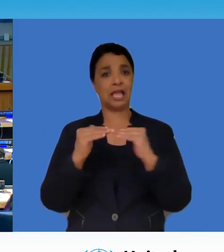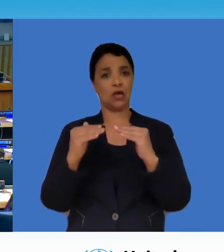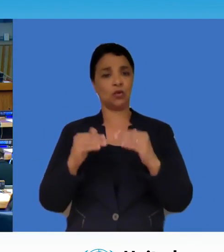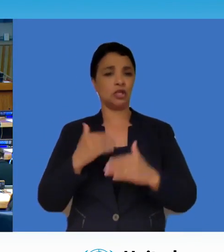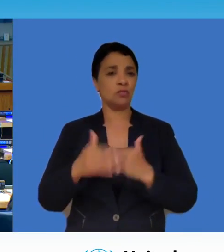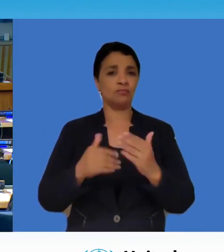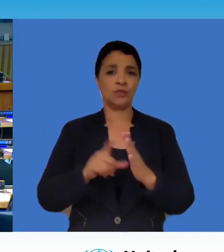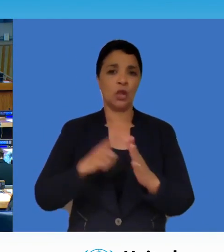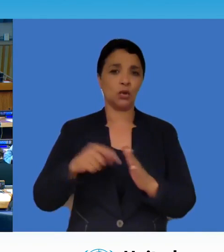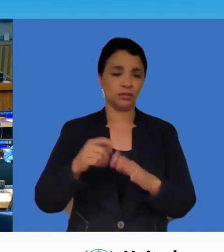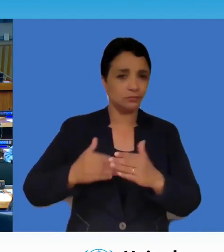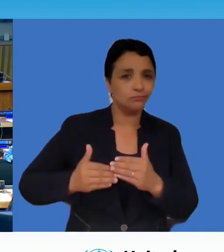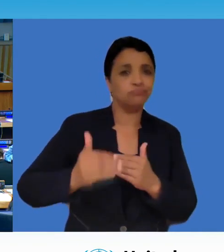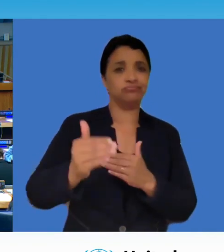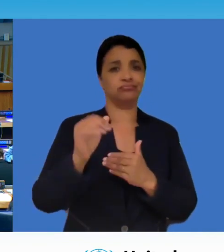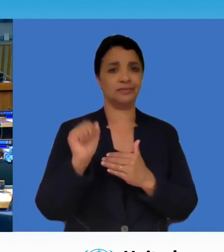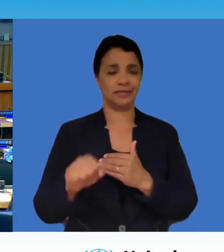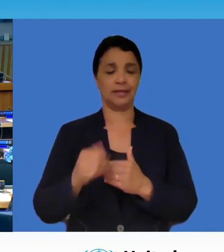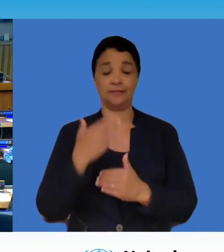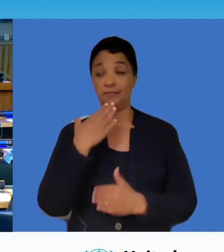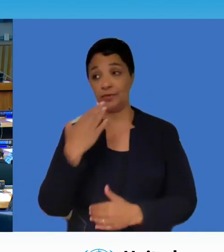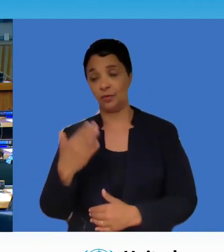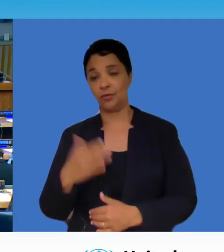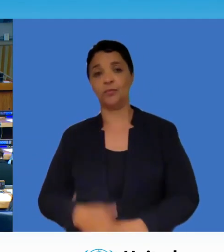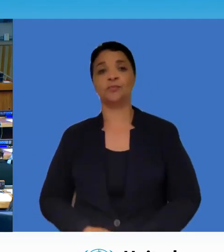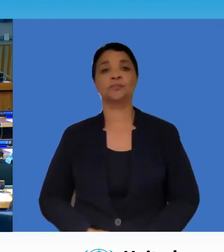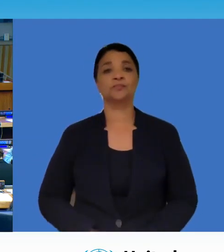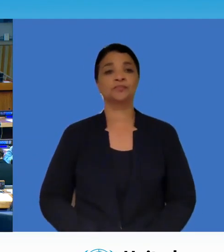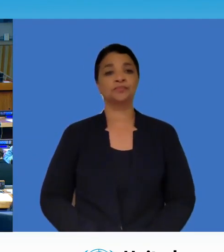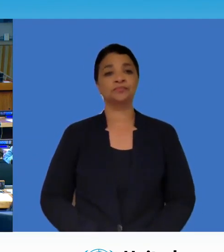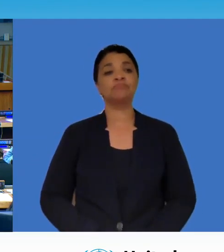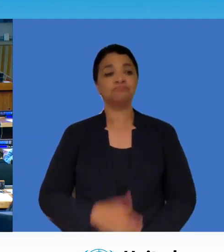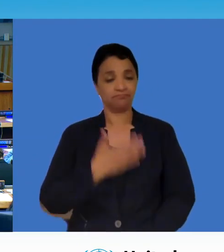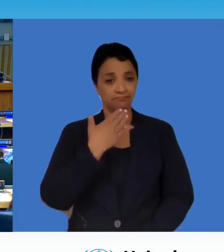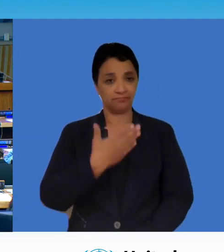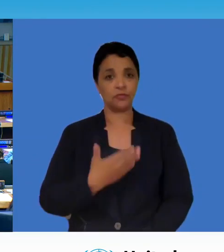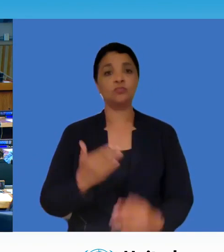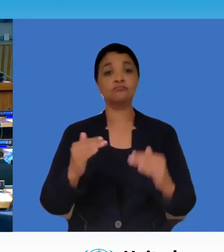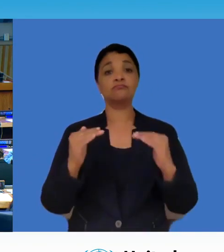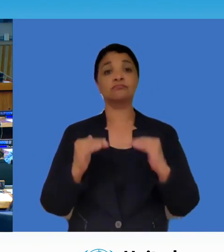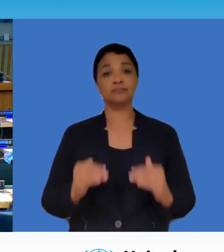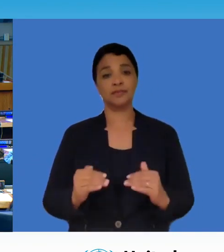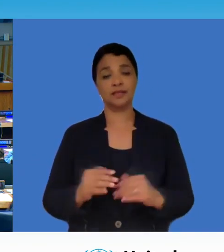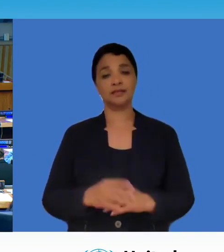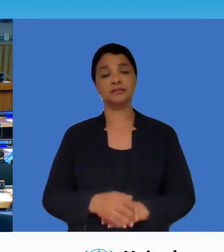long-term development that benefits all thank you thank you very much Mr samatar I